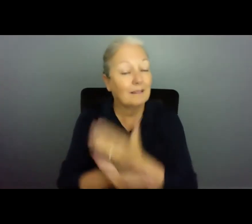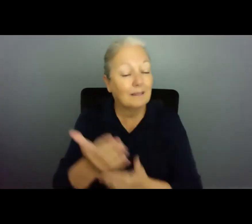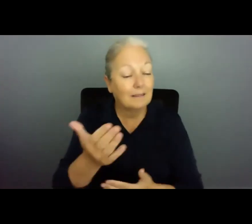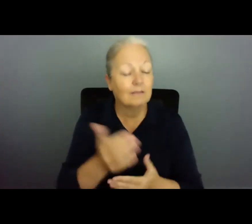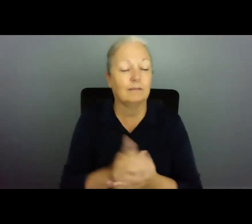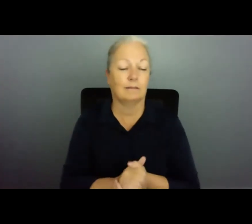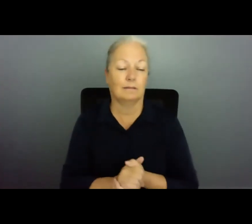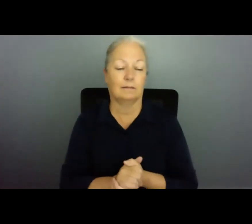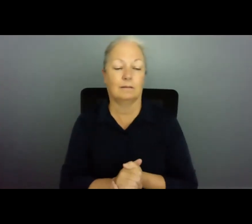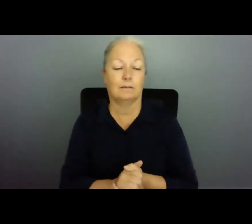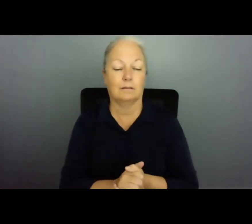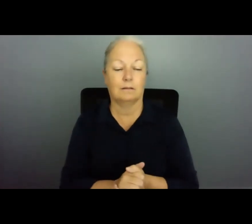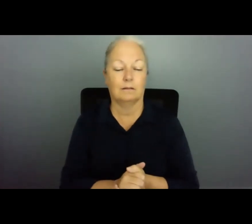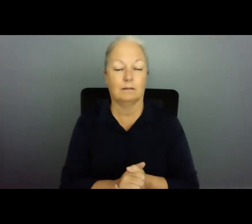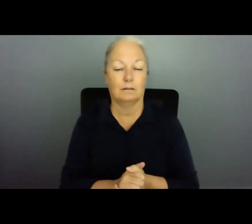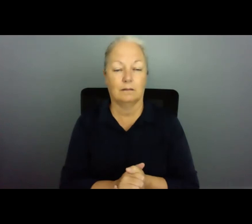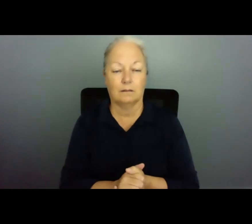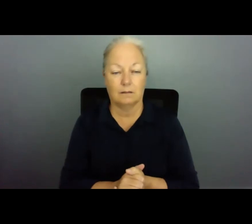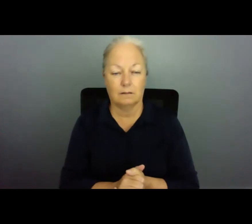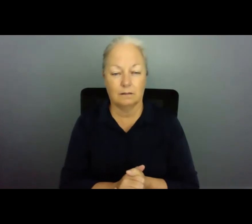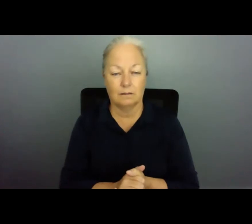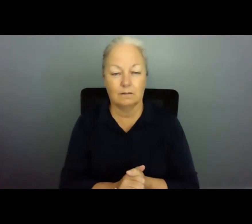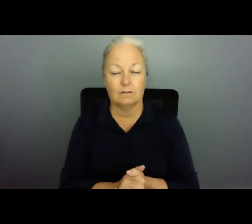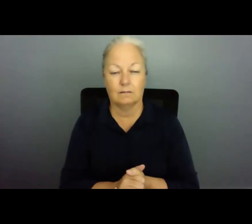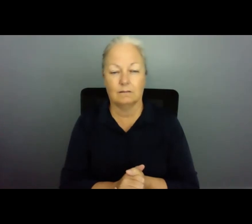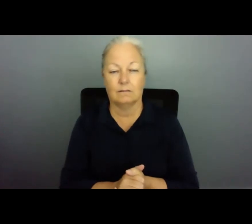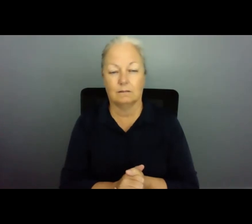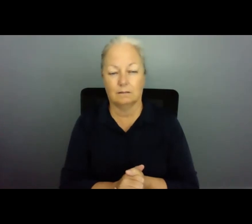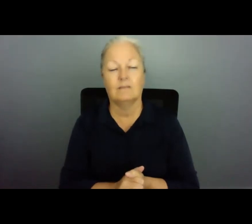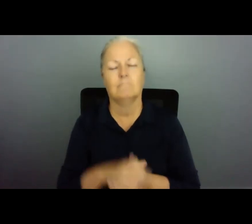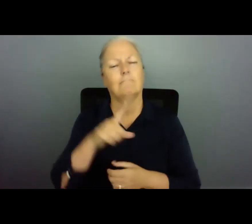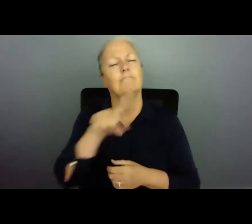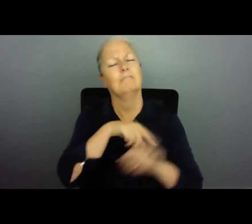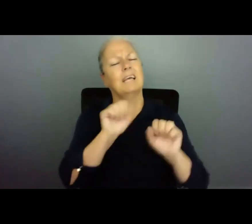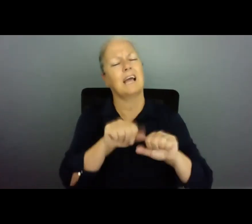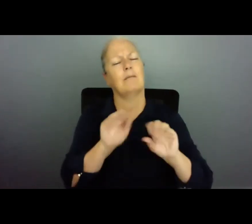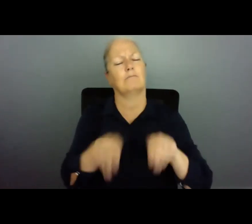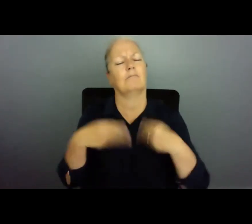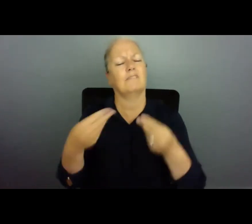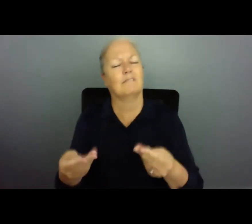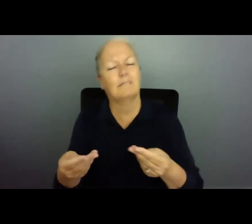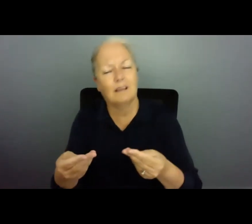support and education for people with intellectual disabilities during the cri